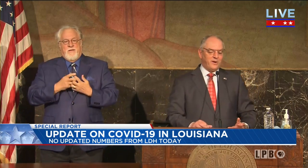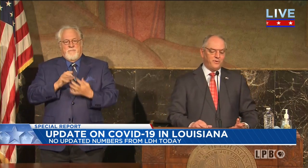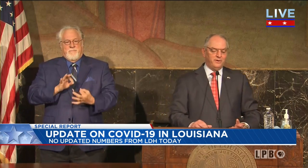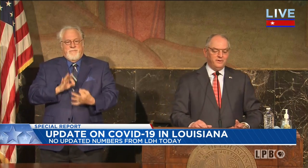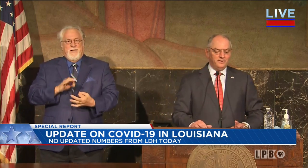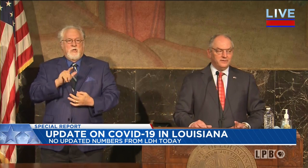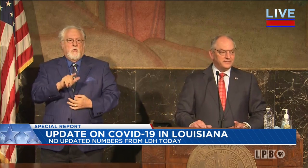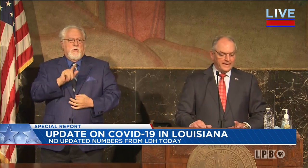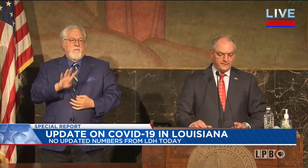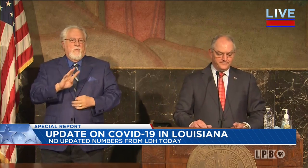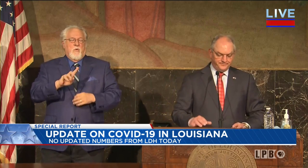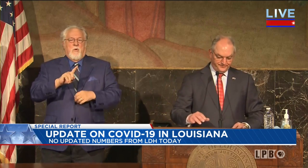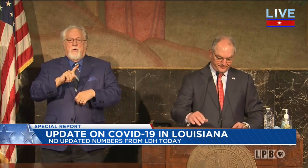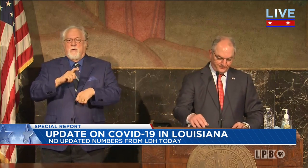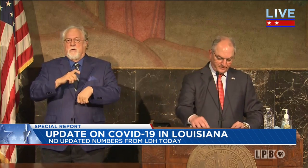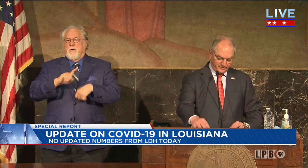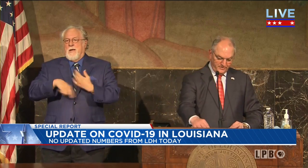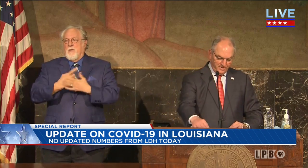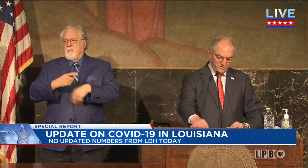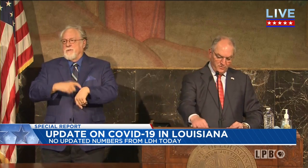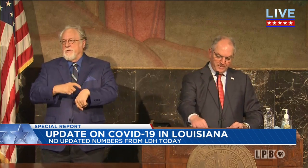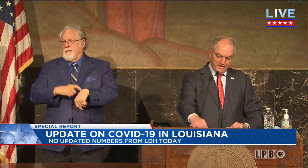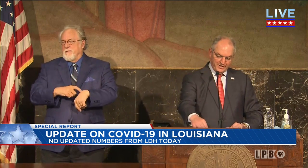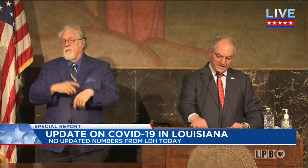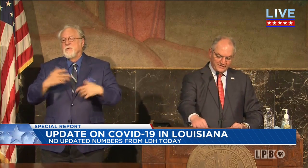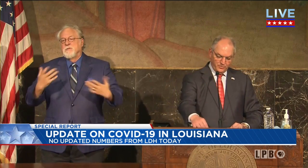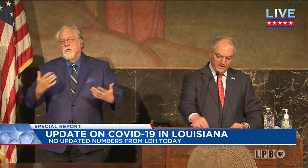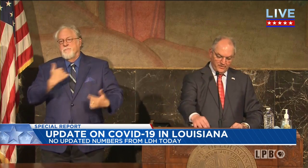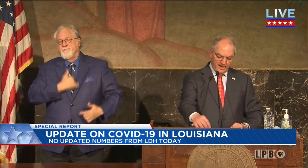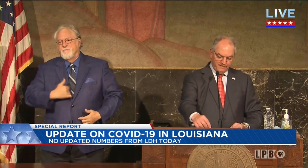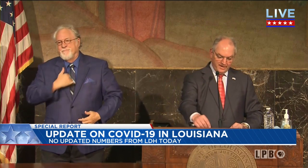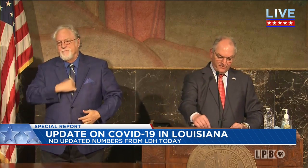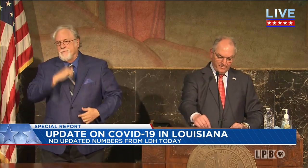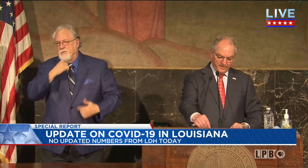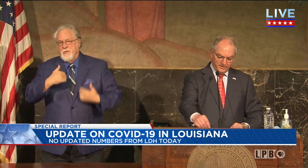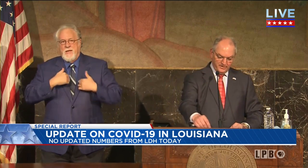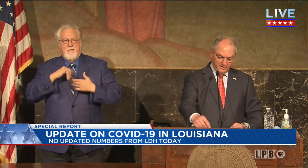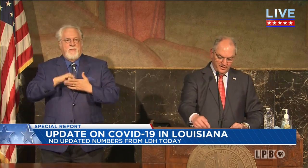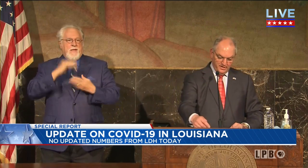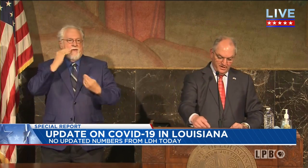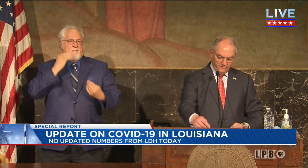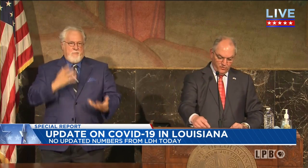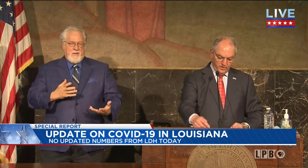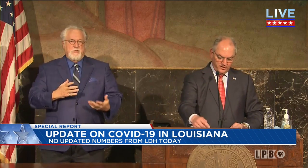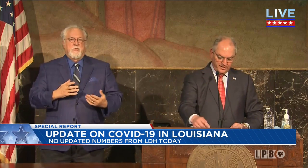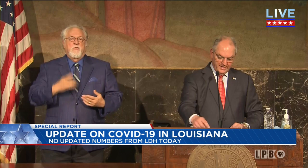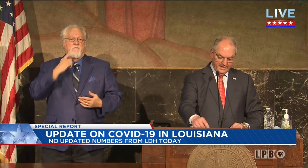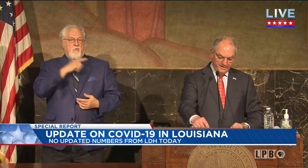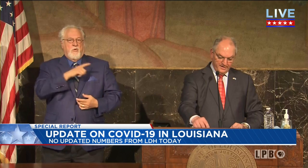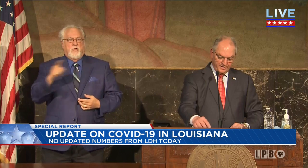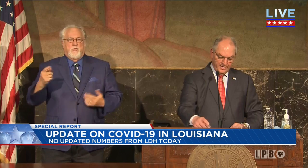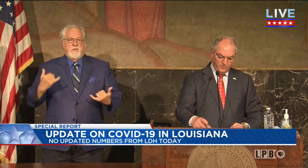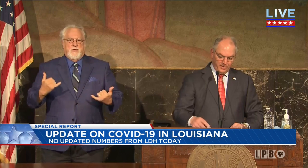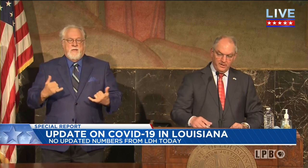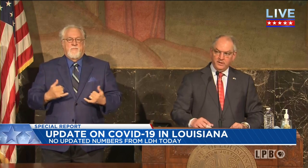MOST ACCURATE AVAILABLE DATA ON THE EPIDEMIC, IT DOESN'T ALWAYS